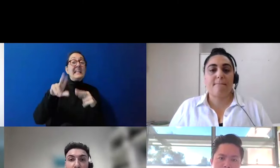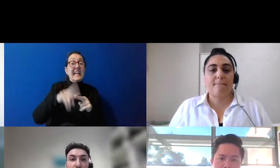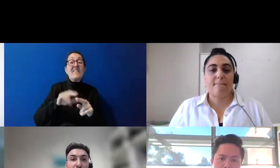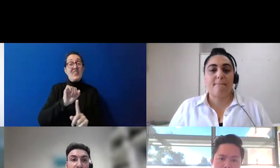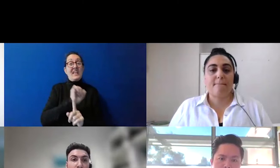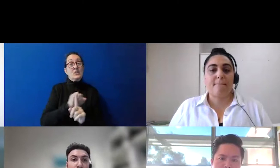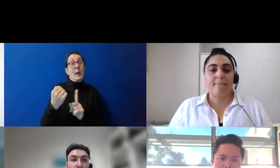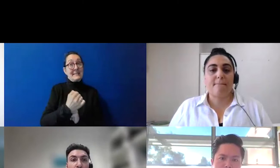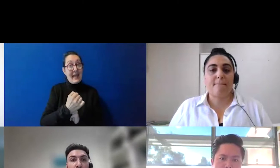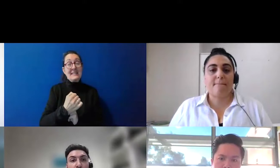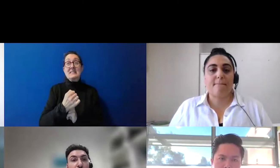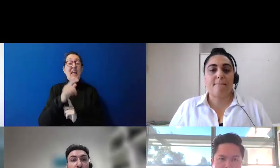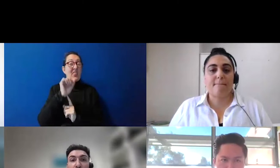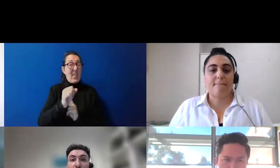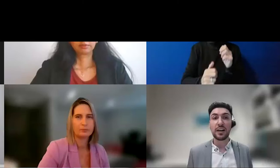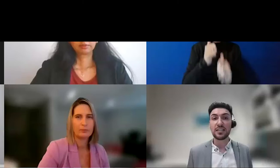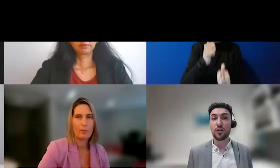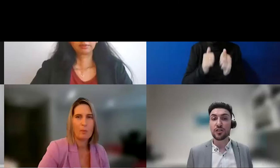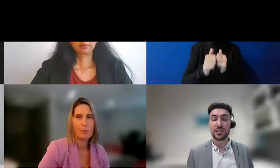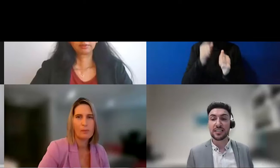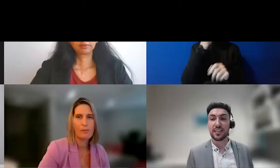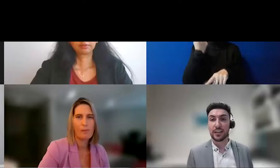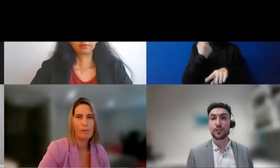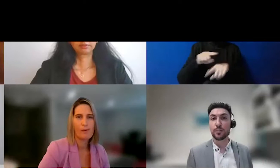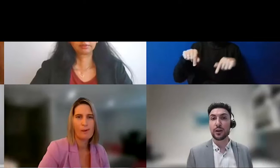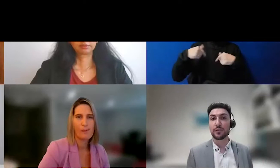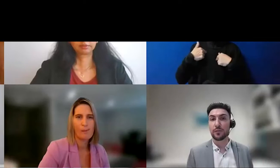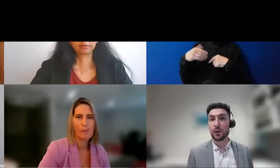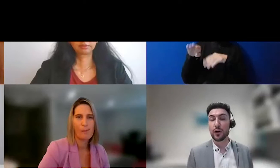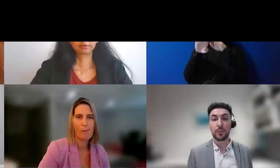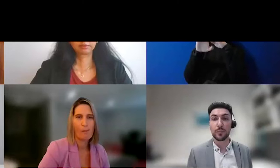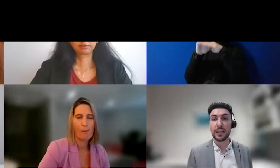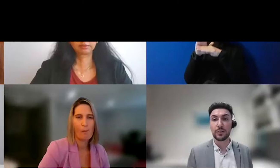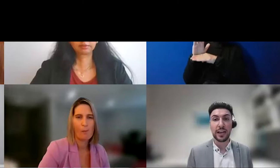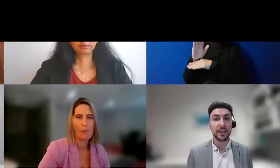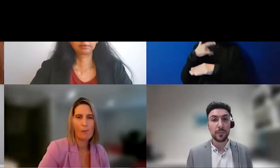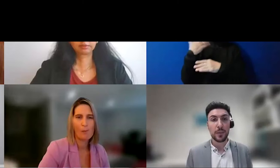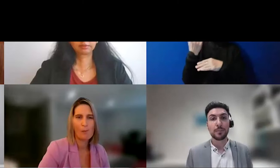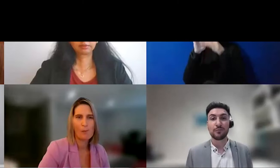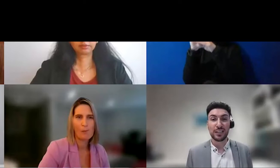our criteria so you can think of us not just as the entry point for help from legal aid but